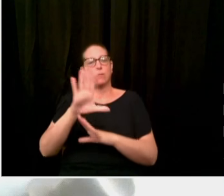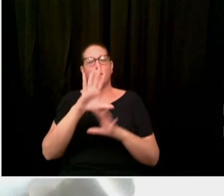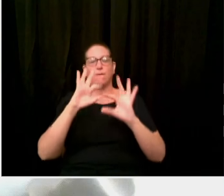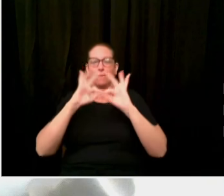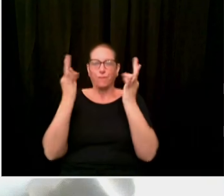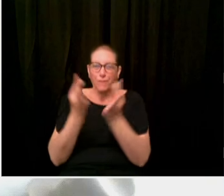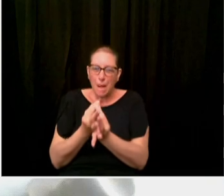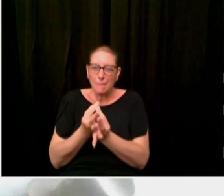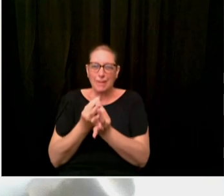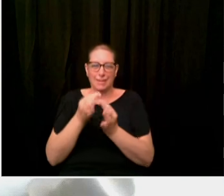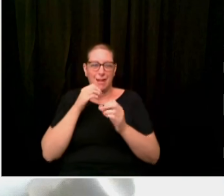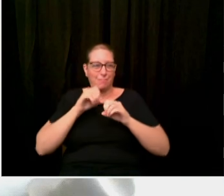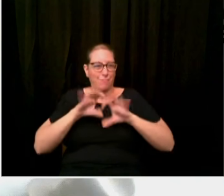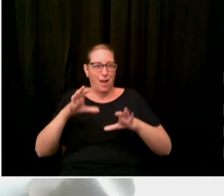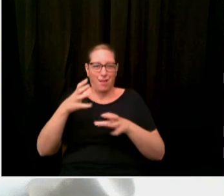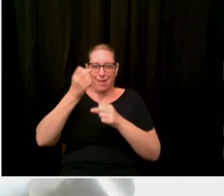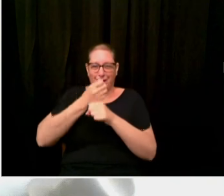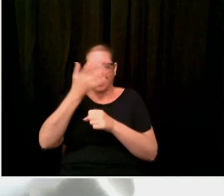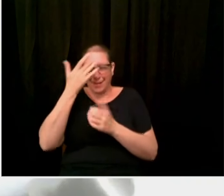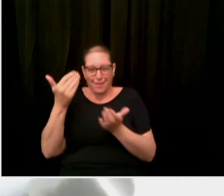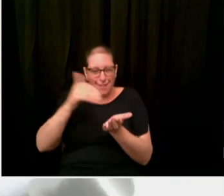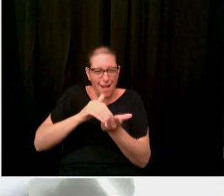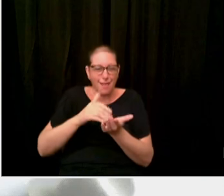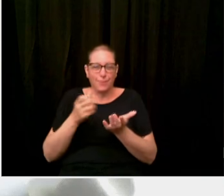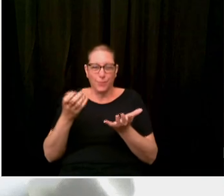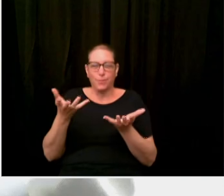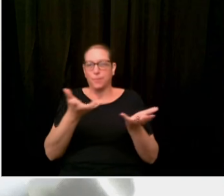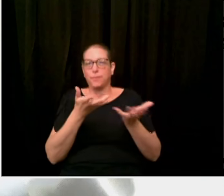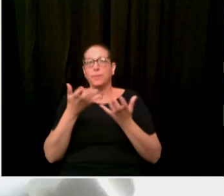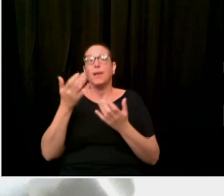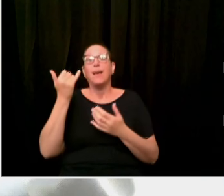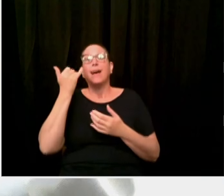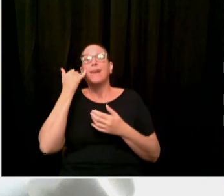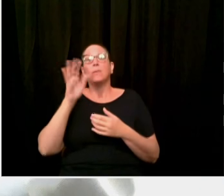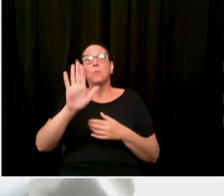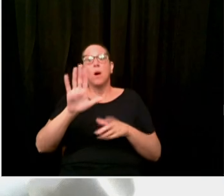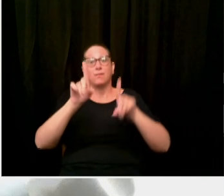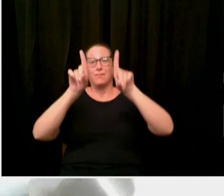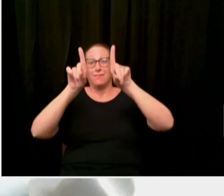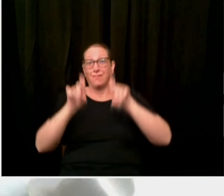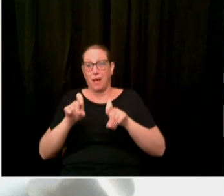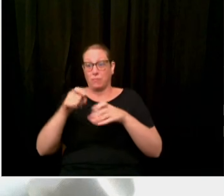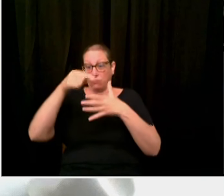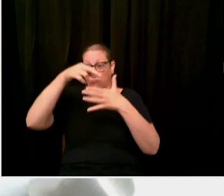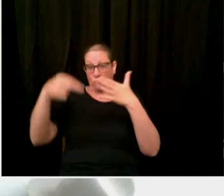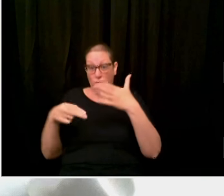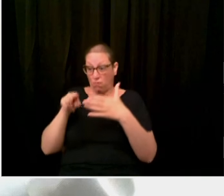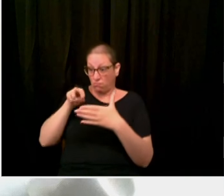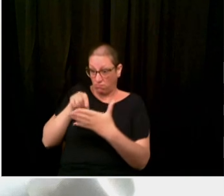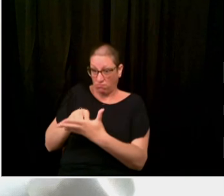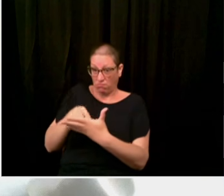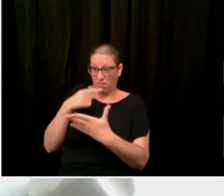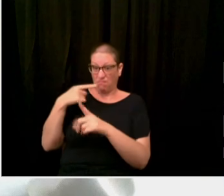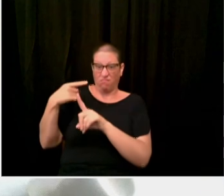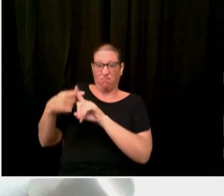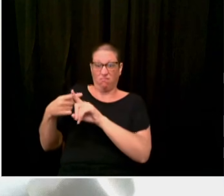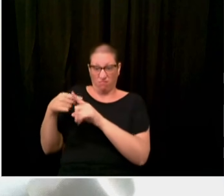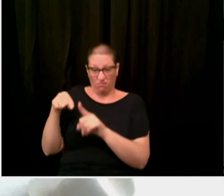FAMILY BE HEALTHY, THAT THEY WILL THEN ACCEPT THE IDEA THAT THEY NEED TO BE ISOLATED, WHETHER IT'S IN THEIR HOME OR IN